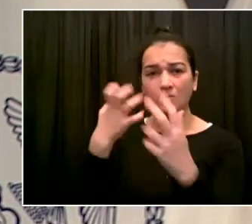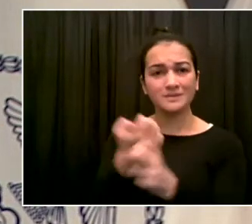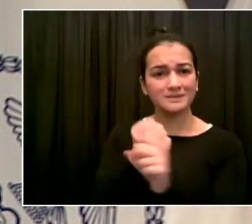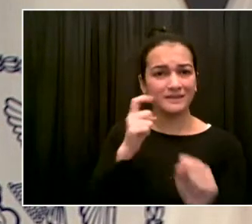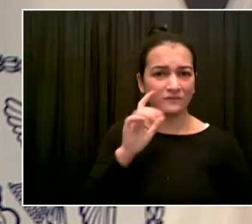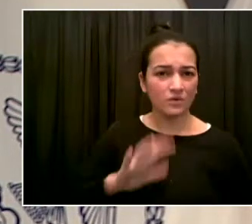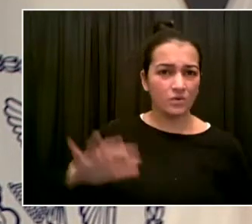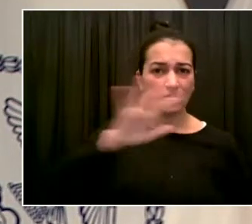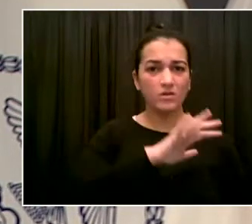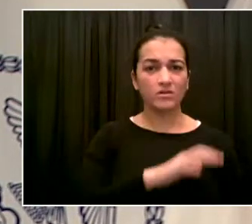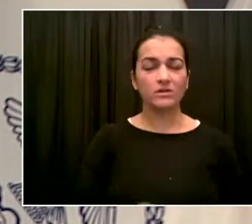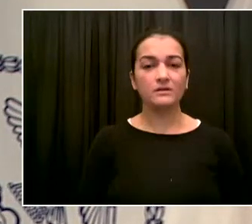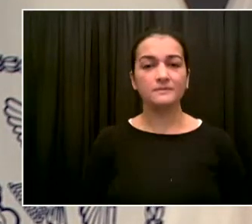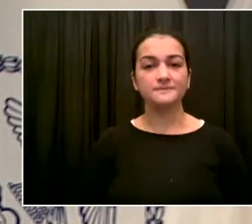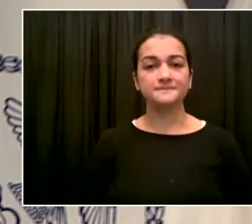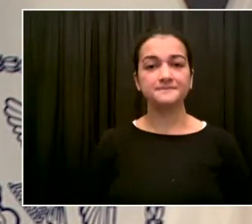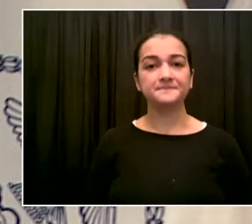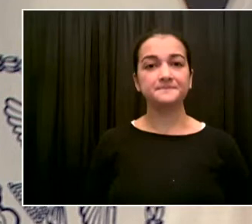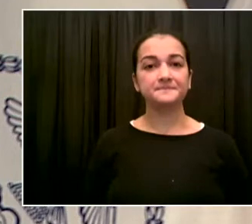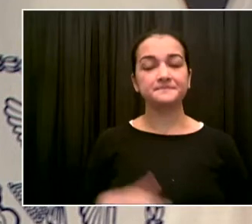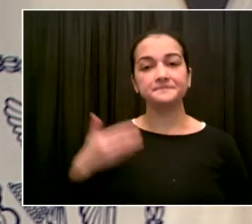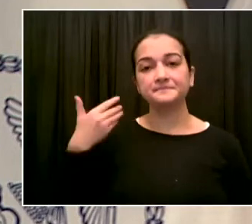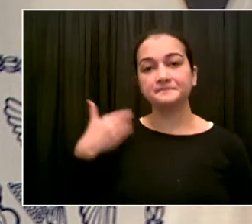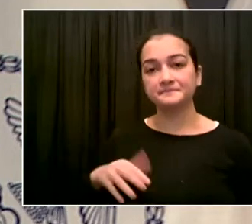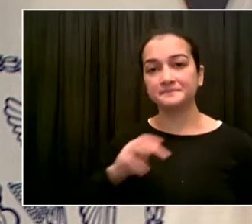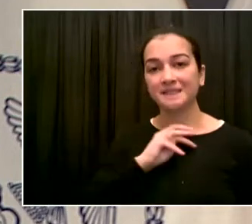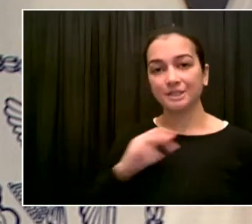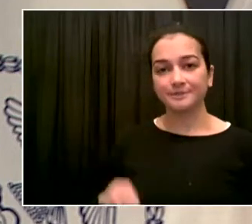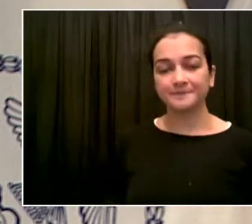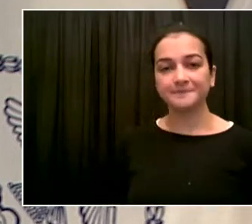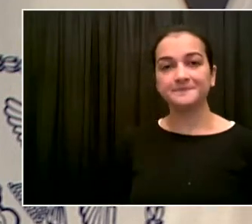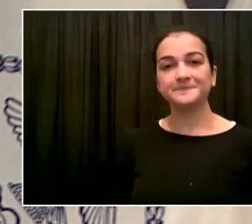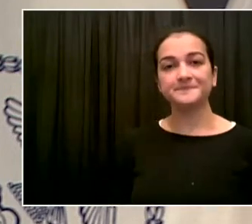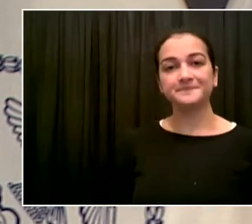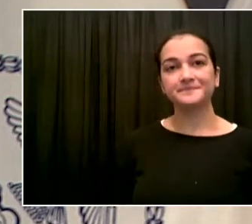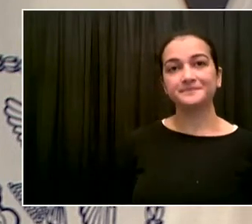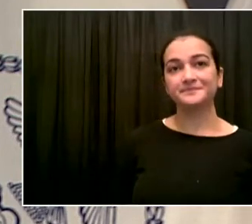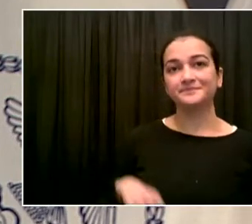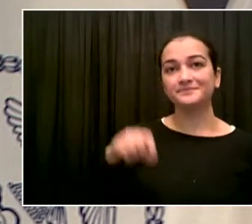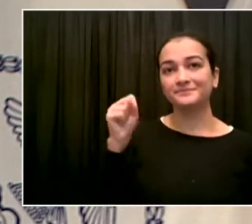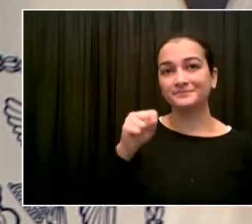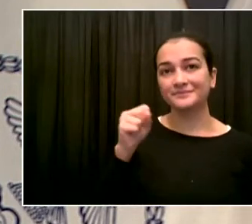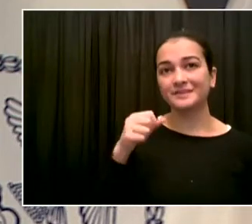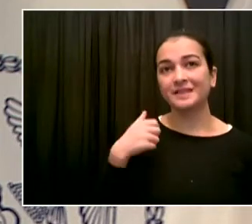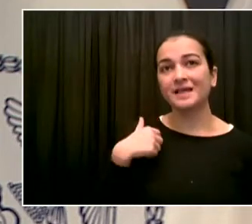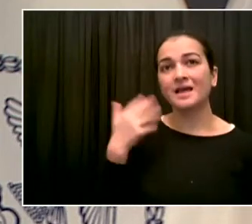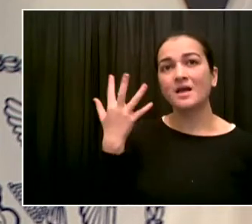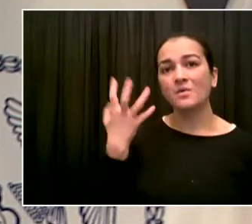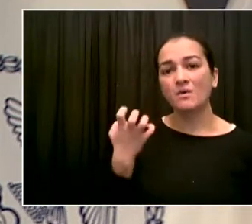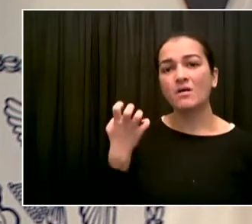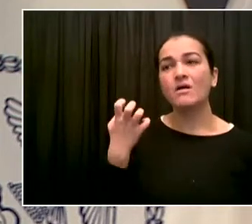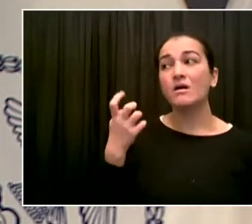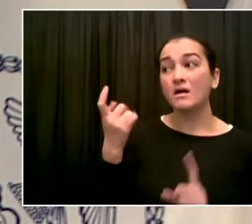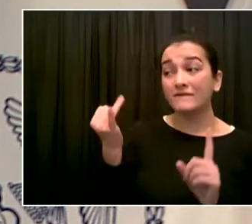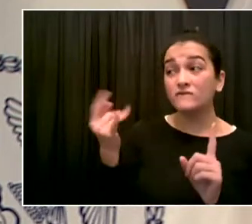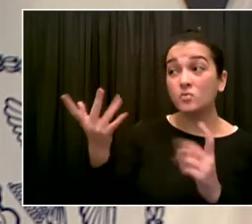EACH OTHER SAFE. SPICA WE WILL GET